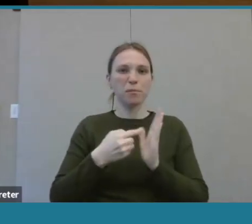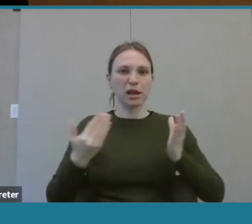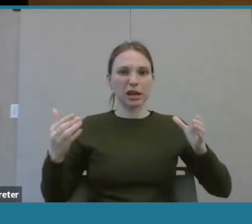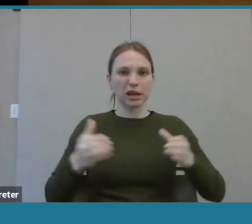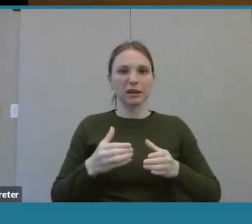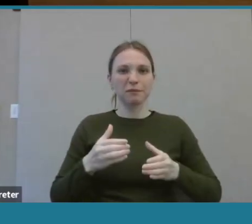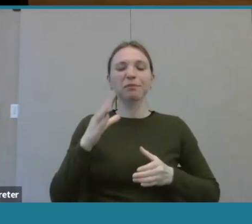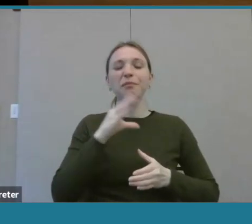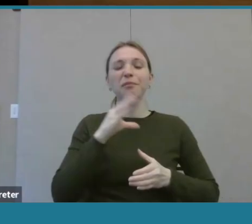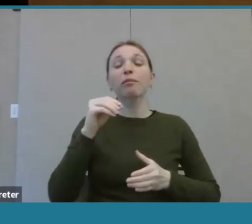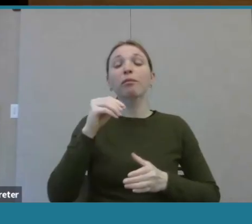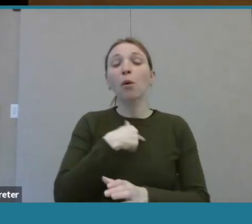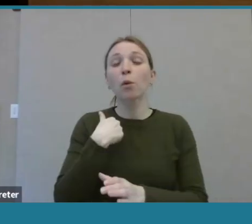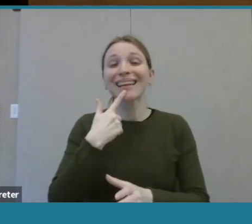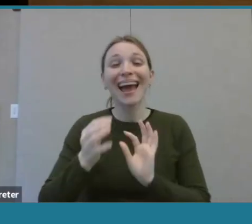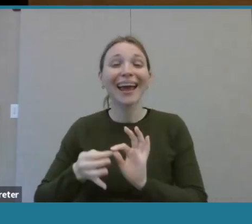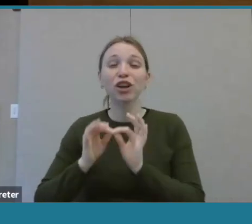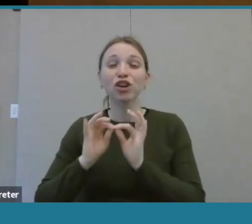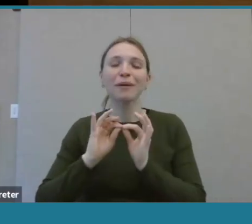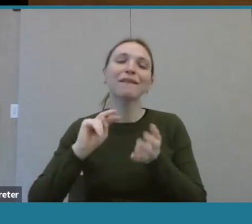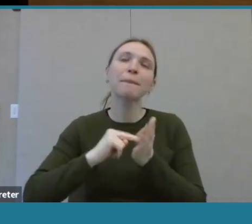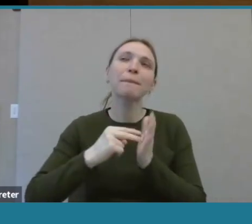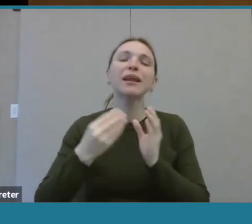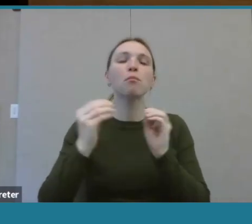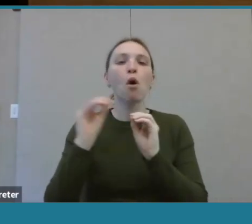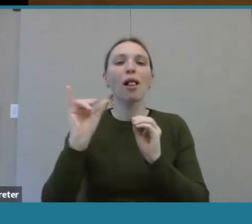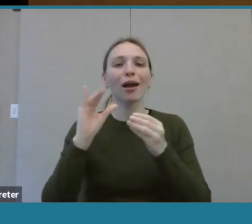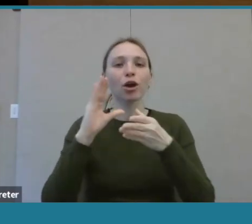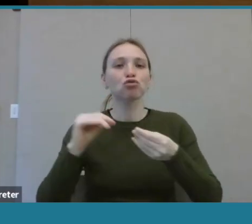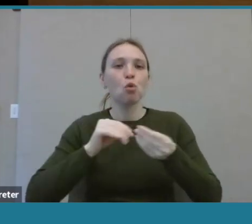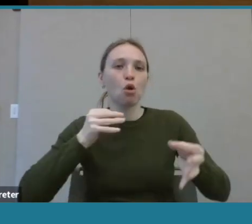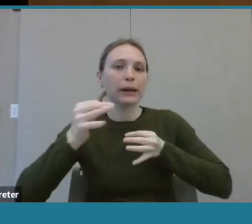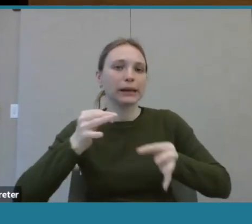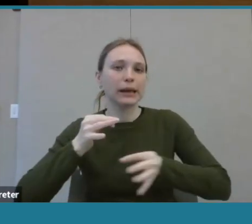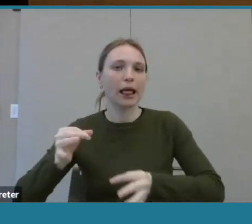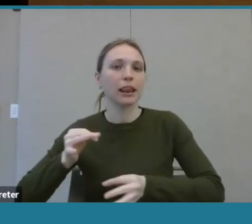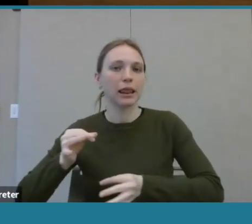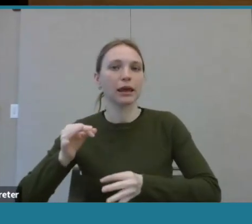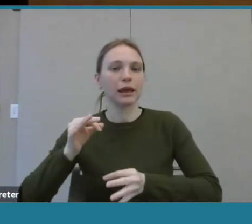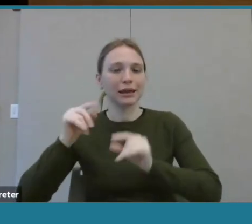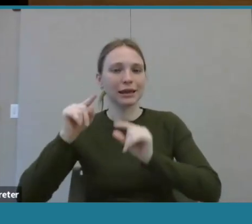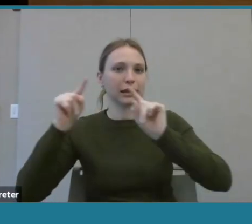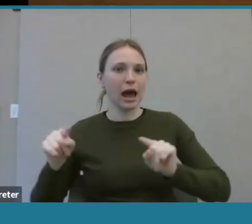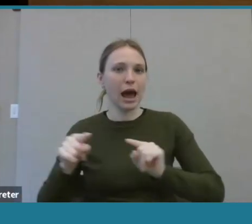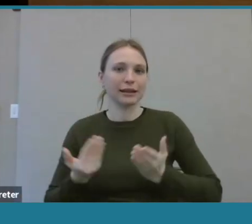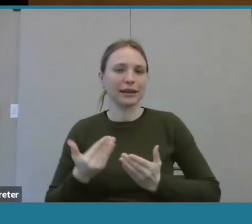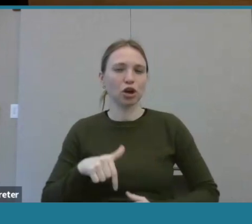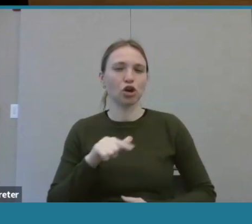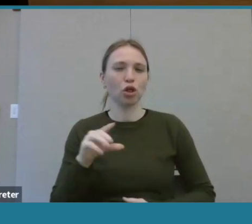interpretive in this case, we mean storytelling at the zoo about our animals and plants— that all of that signage represents the